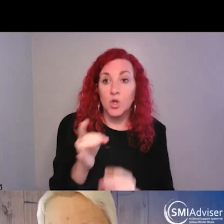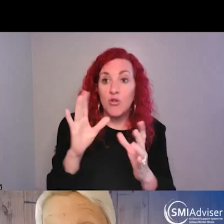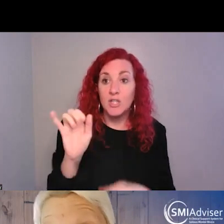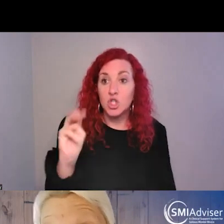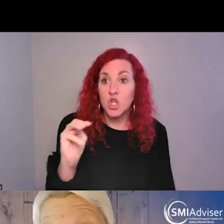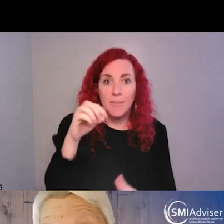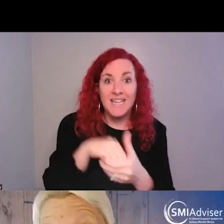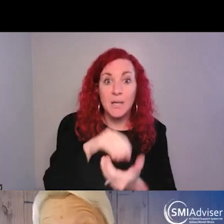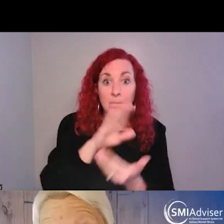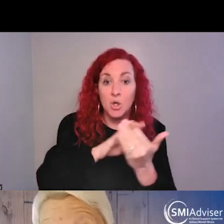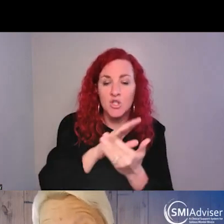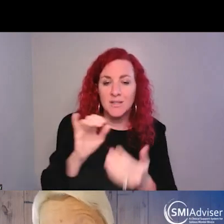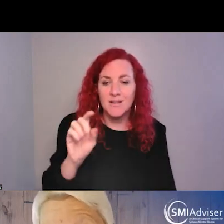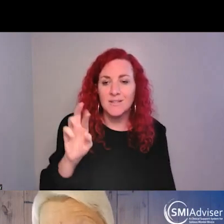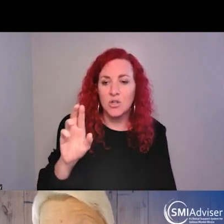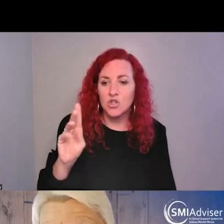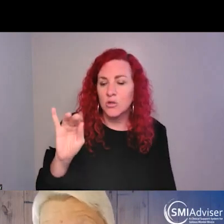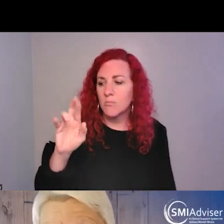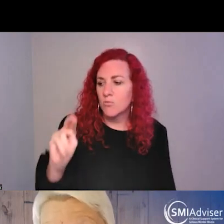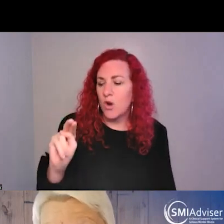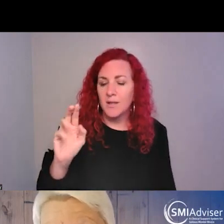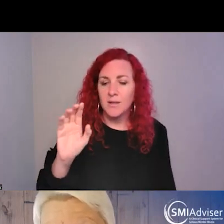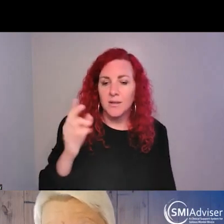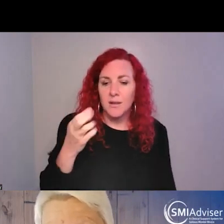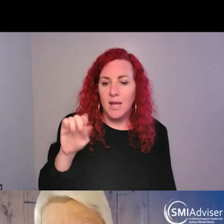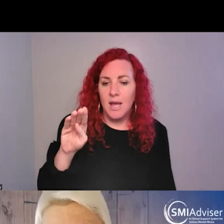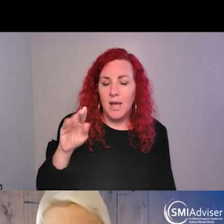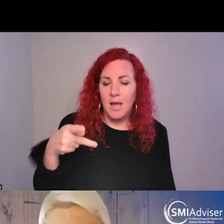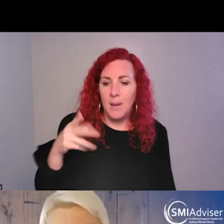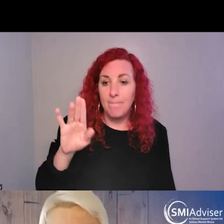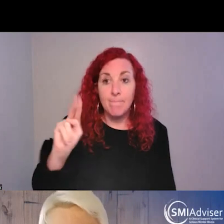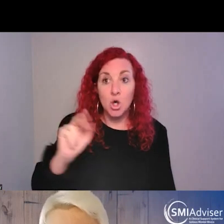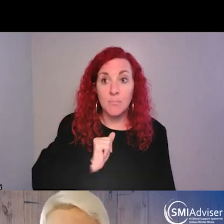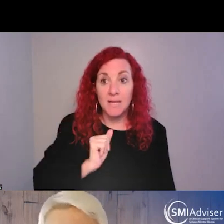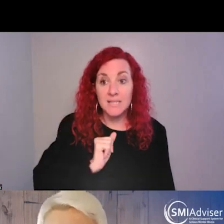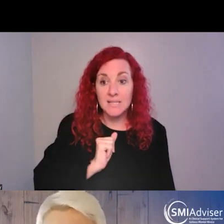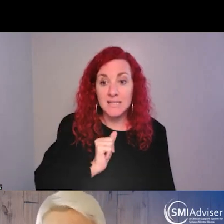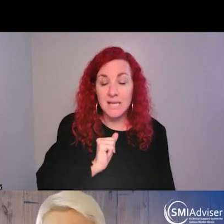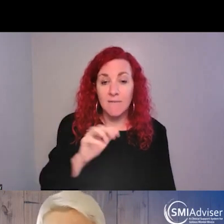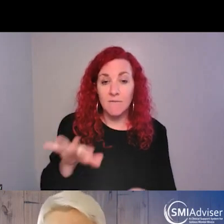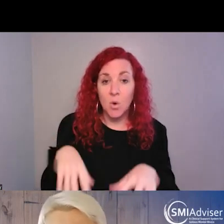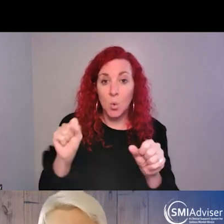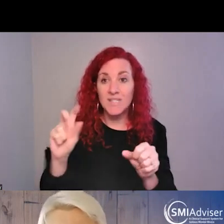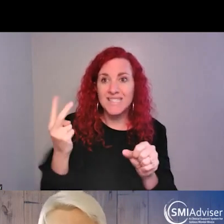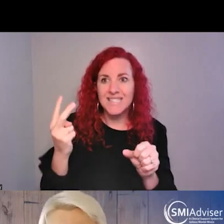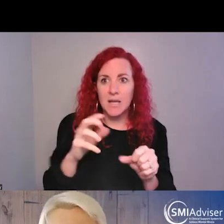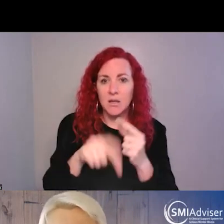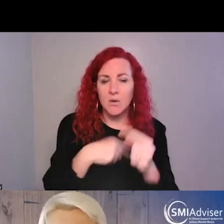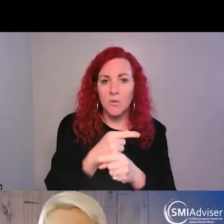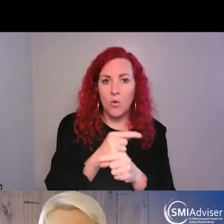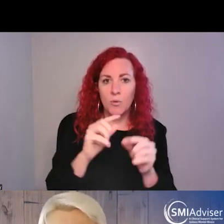DOCTOR BRIAN HEPBURN AND I COHOSTED THE SECOND CONVENING AS PART OF THE DC EVENT IN